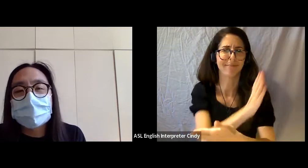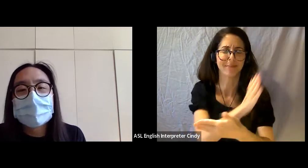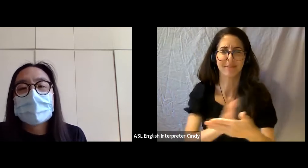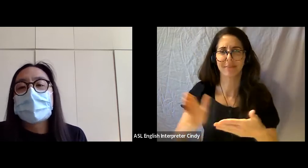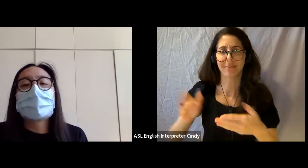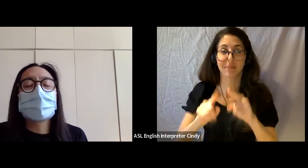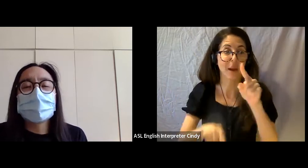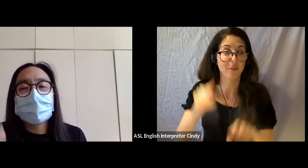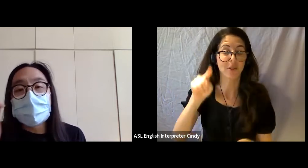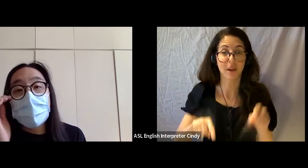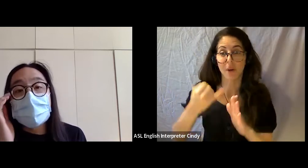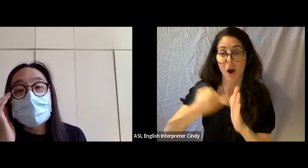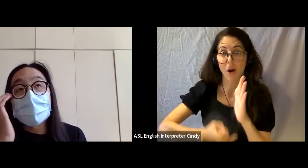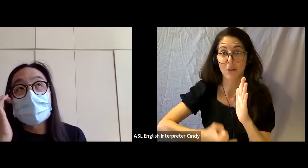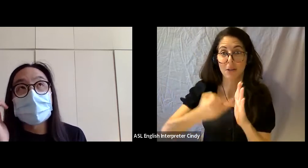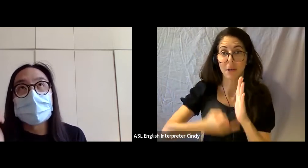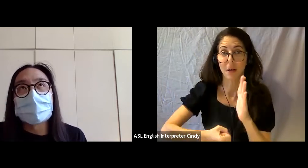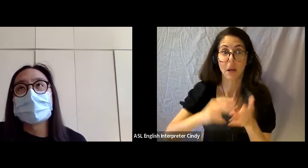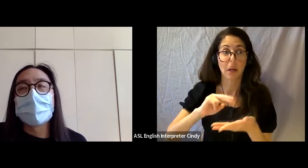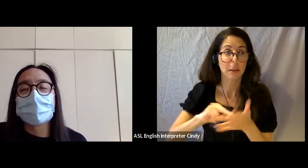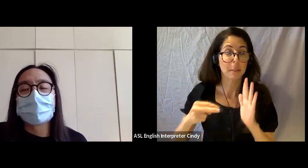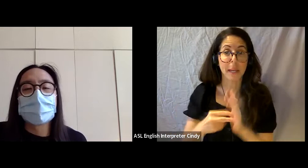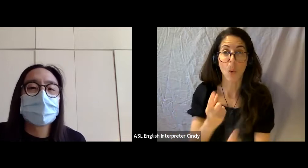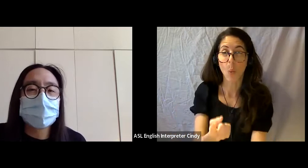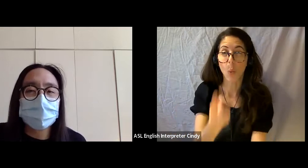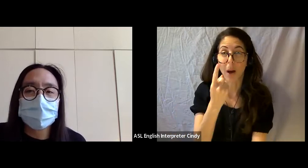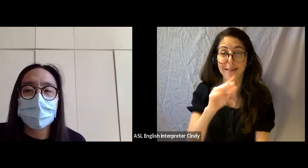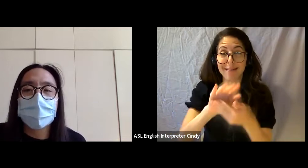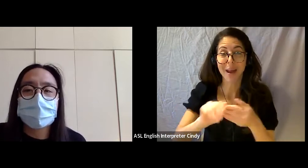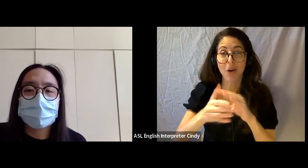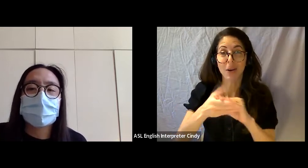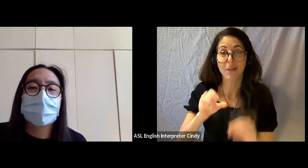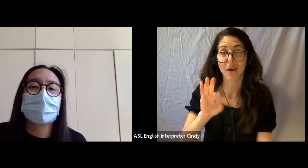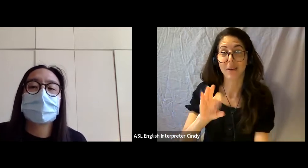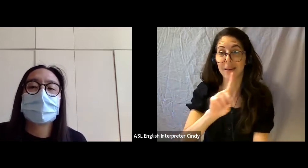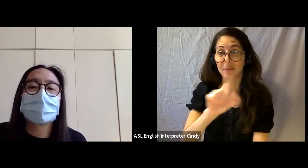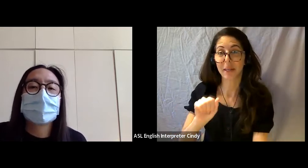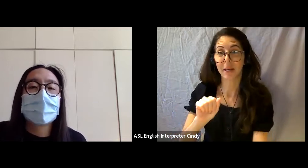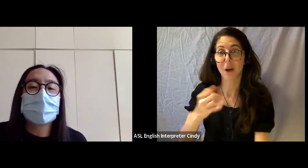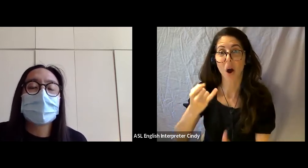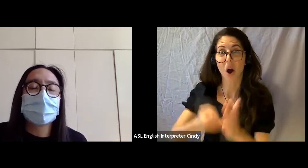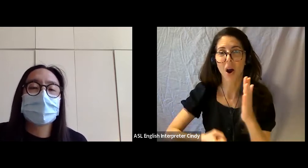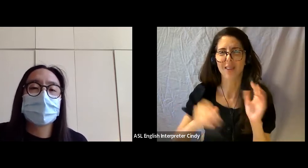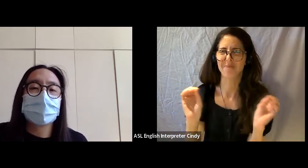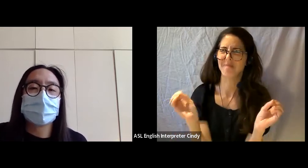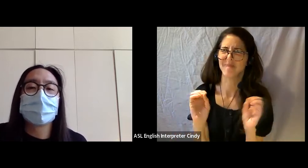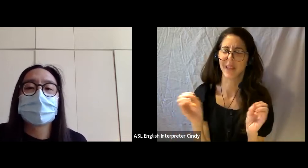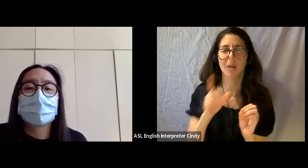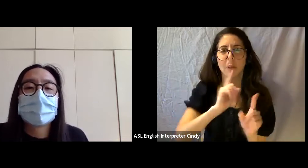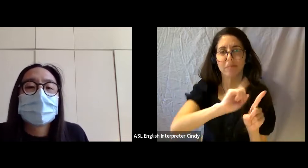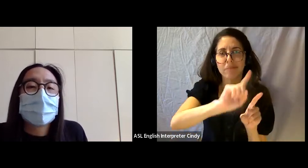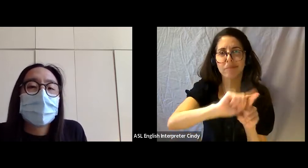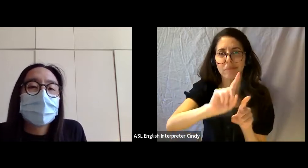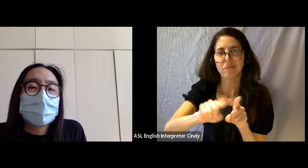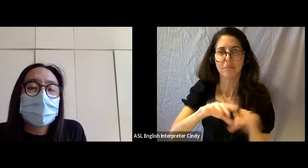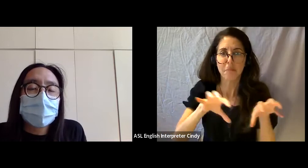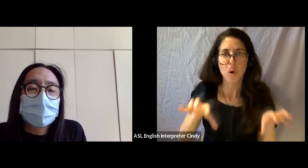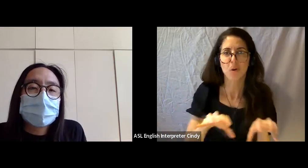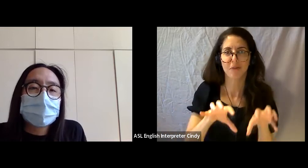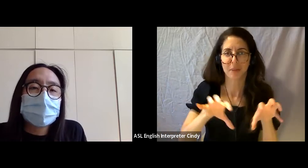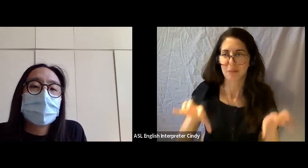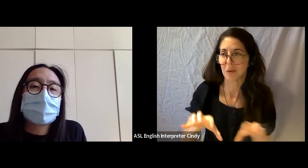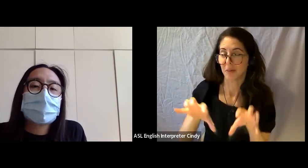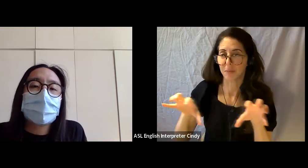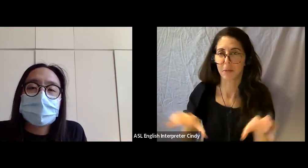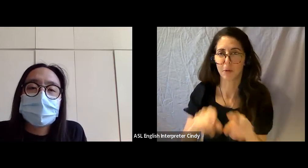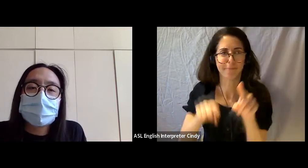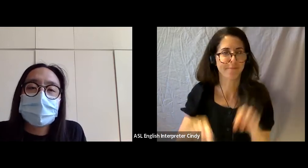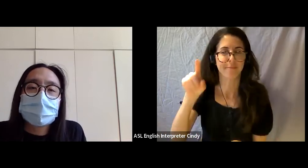means that there's no single narrative of disability arts but rather its a collection of movements that work to advance towards disability justice